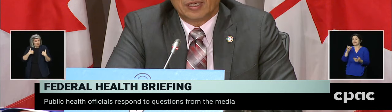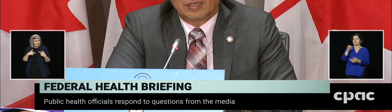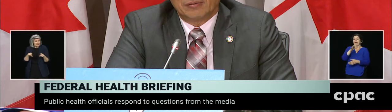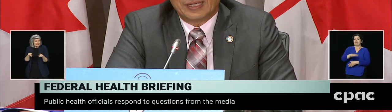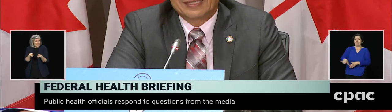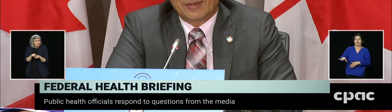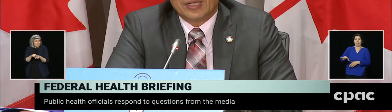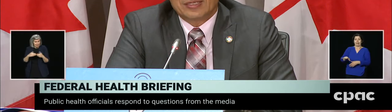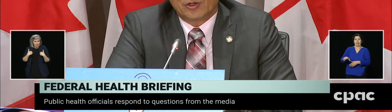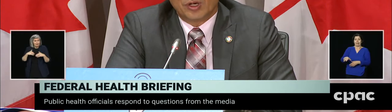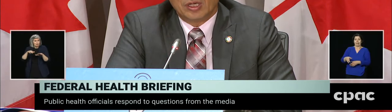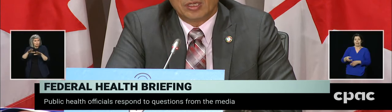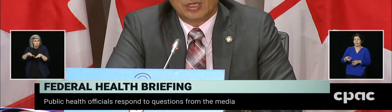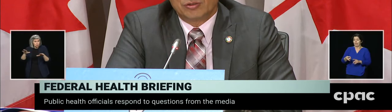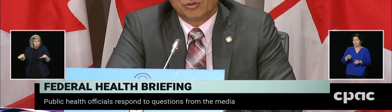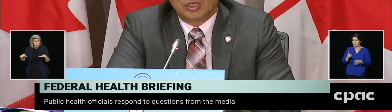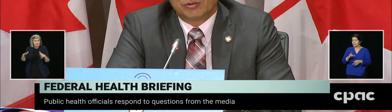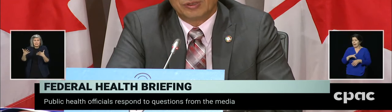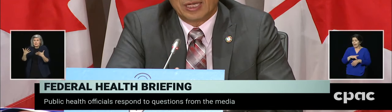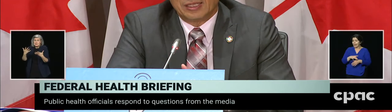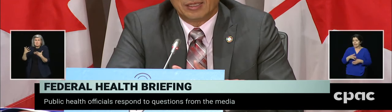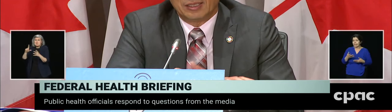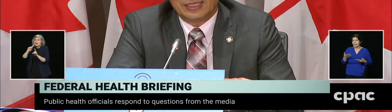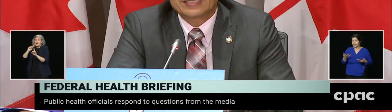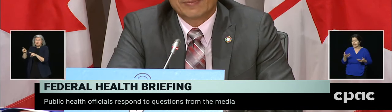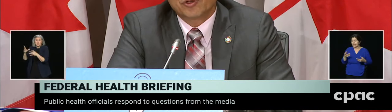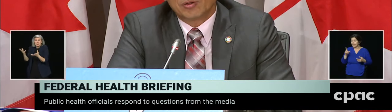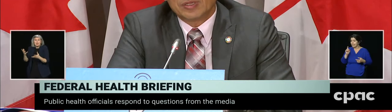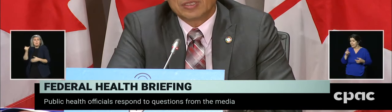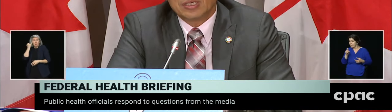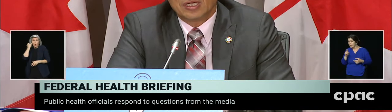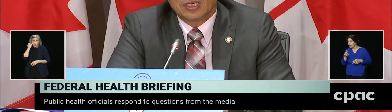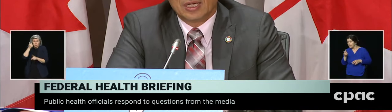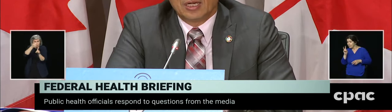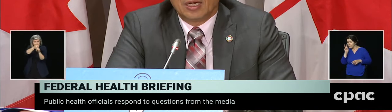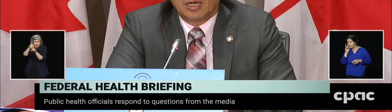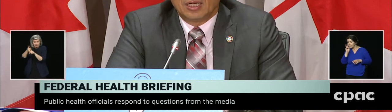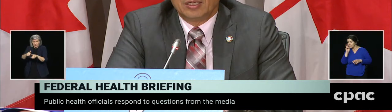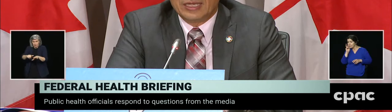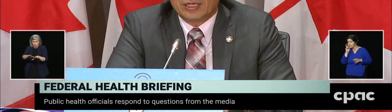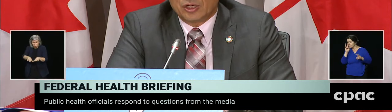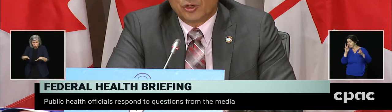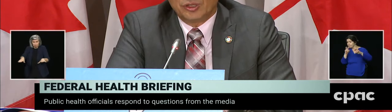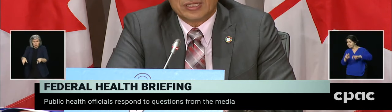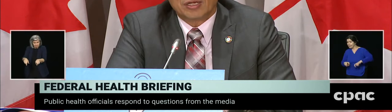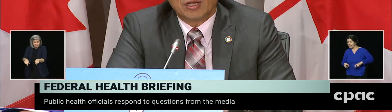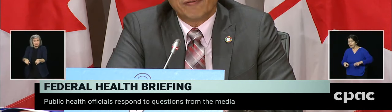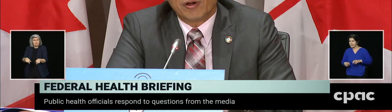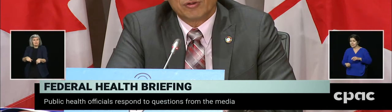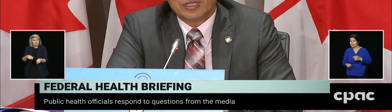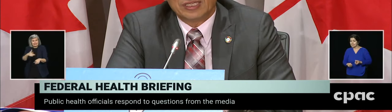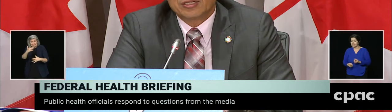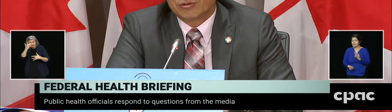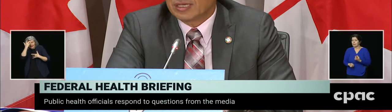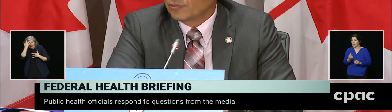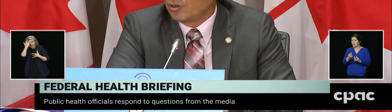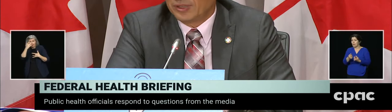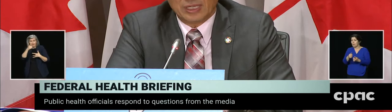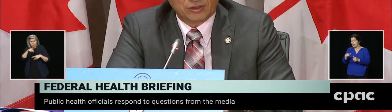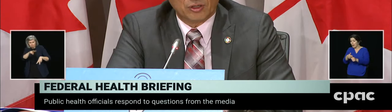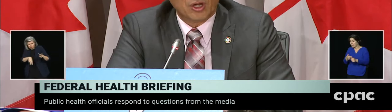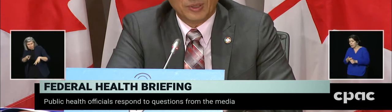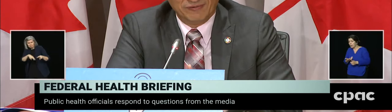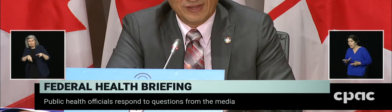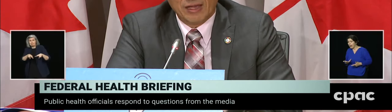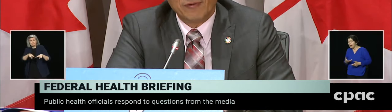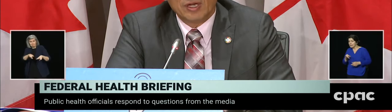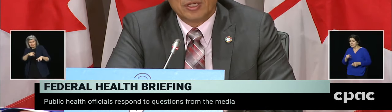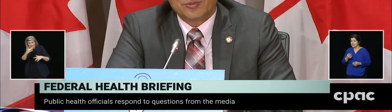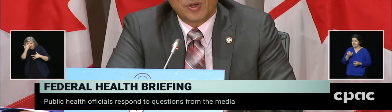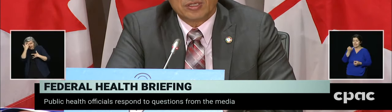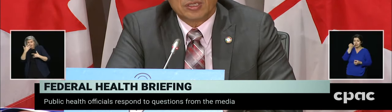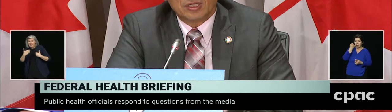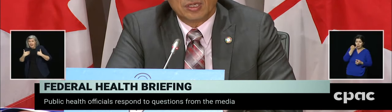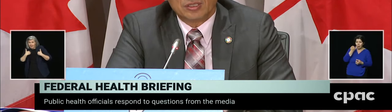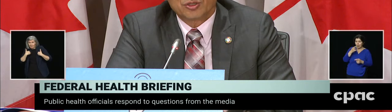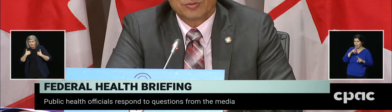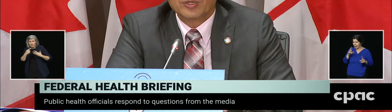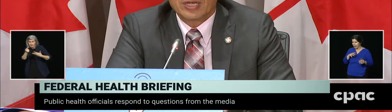IF YOU HAVE A CHILD WHO'S SICK,